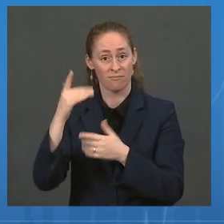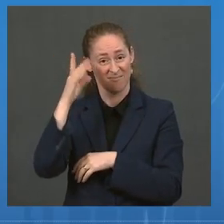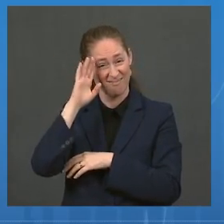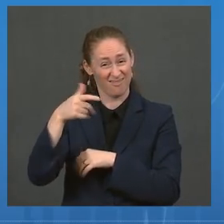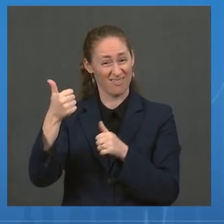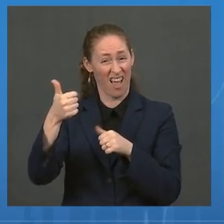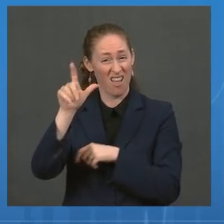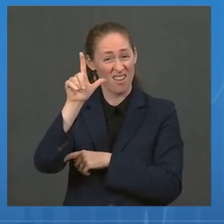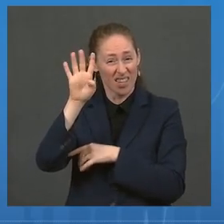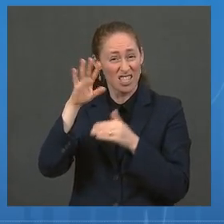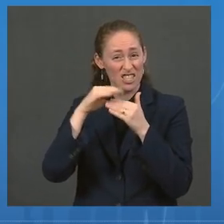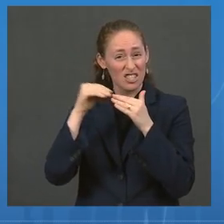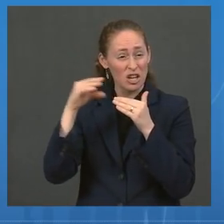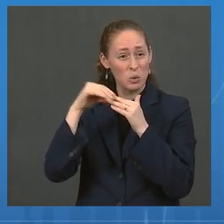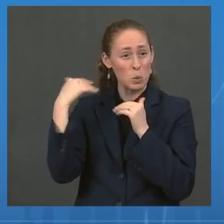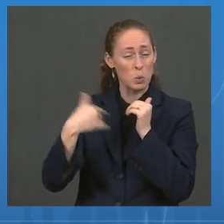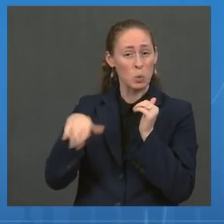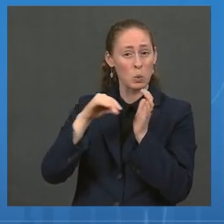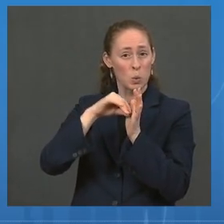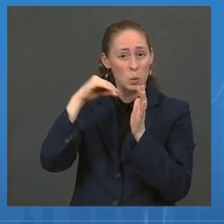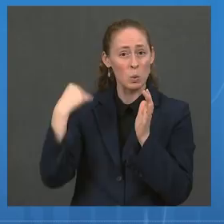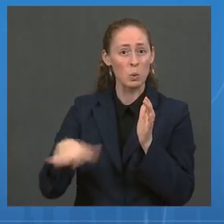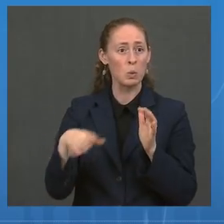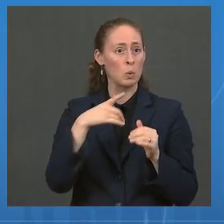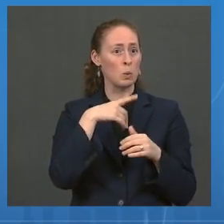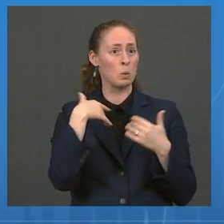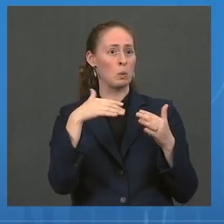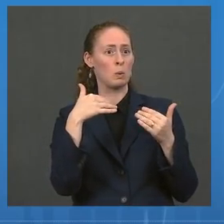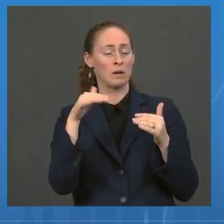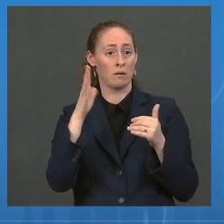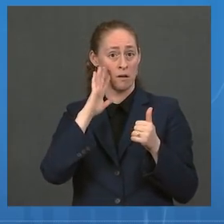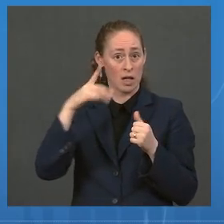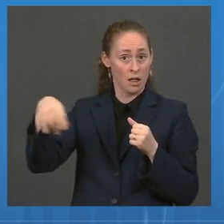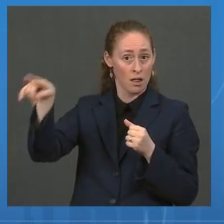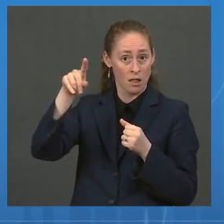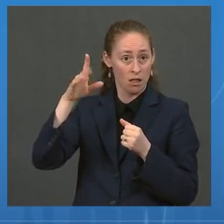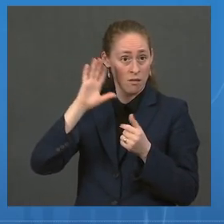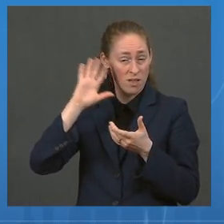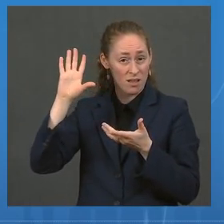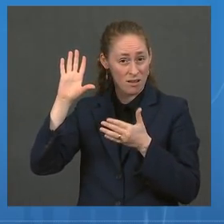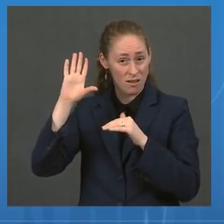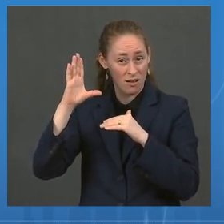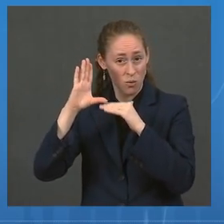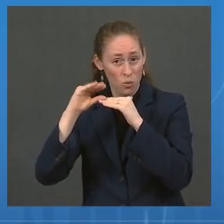Do you have any guarantees from those com- -- these companies in the contracts? Do you have any other methods that you're planning on taking